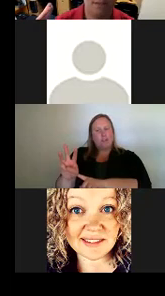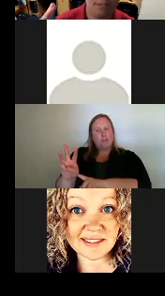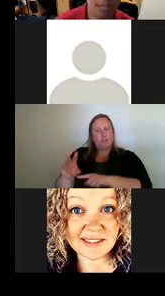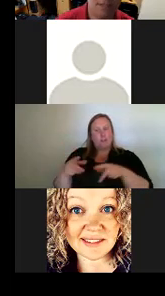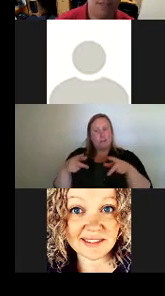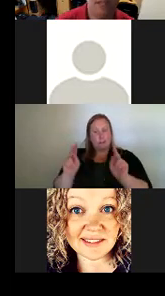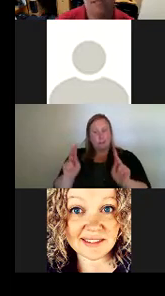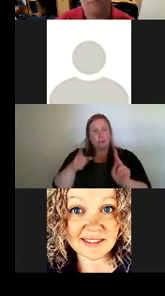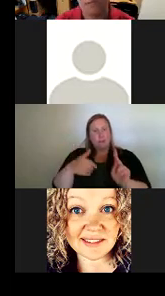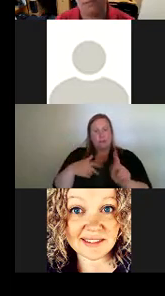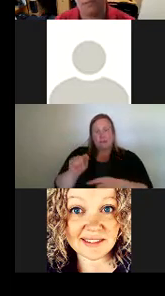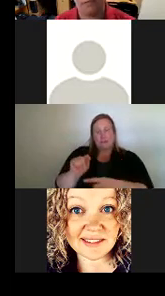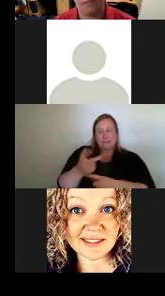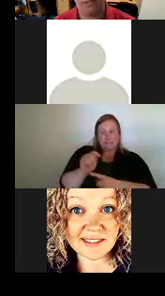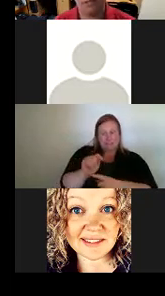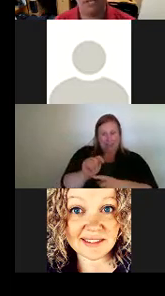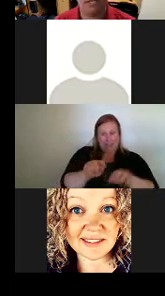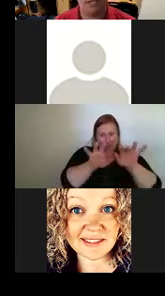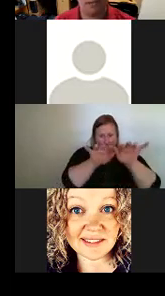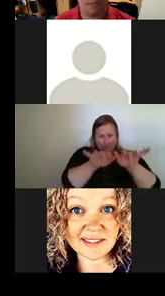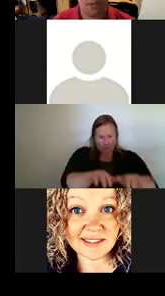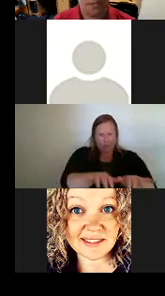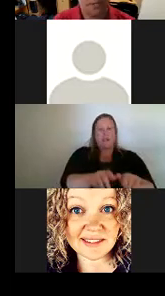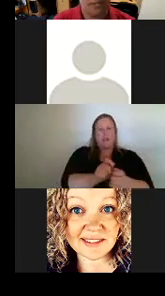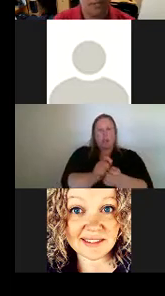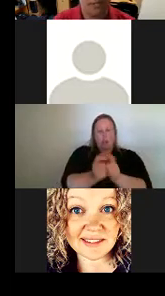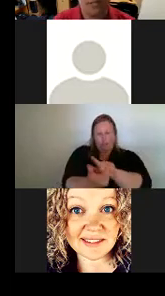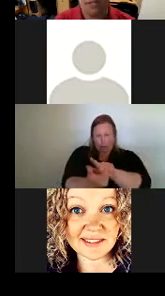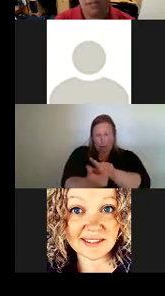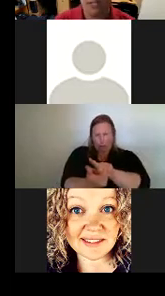TEXT AND CONVERT IT AND EMBOSS IT AND SEND IT LIKE YOU WOULD